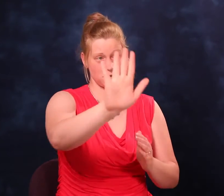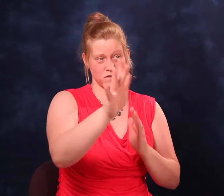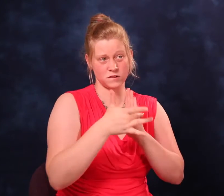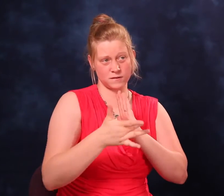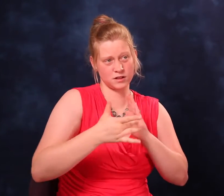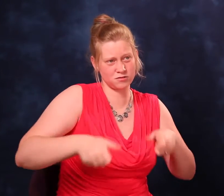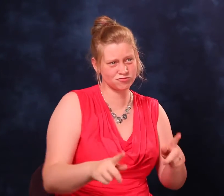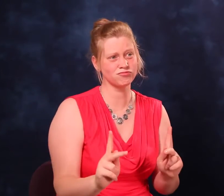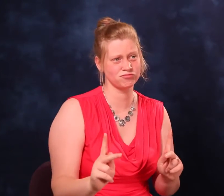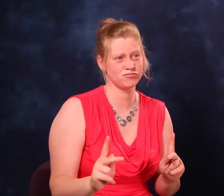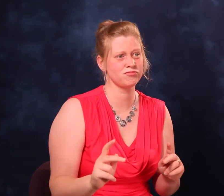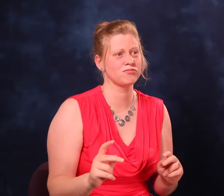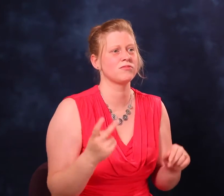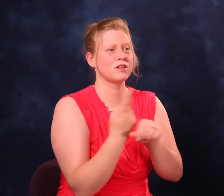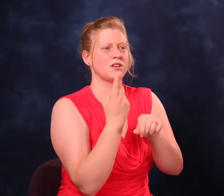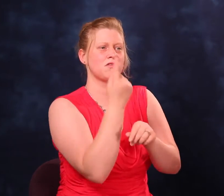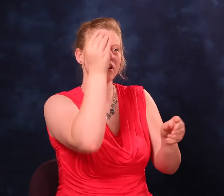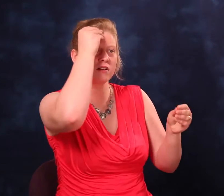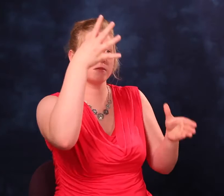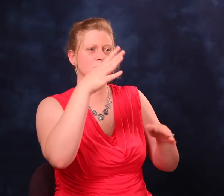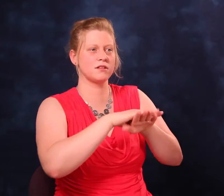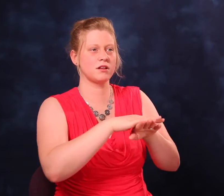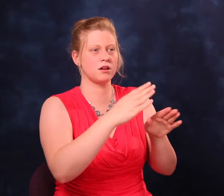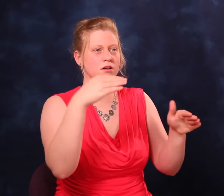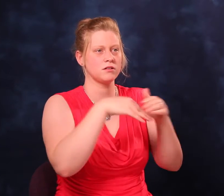If your technology allows, use the information on